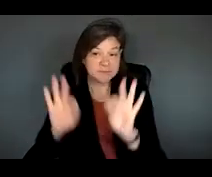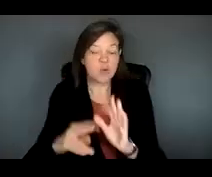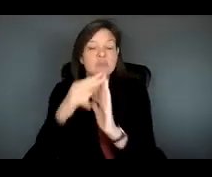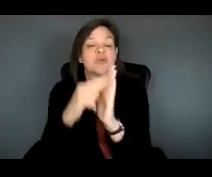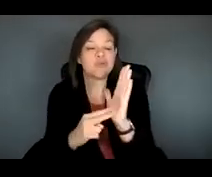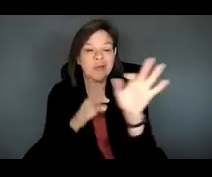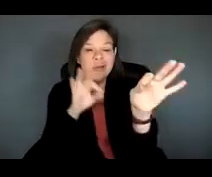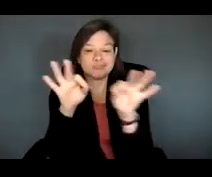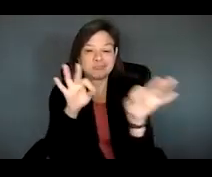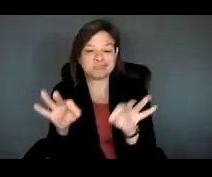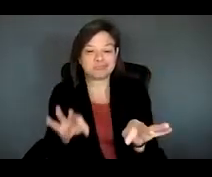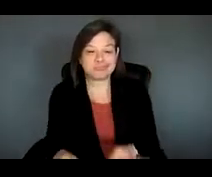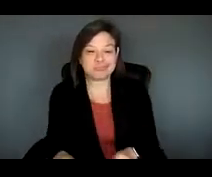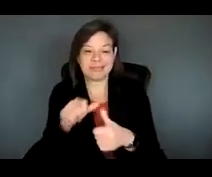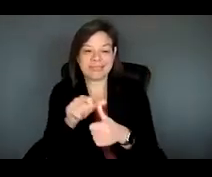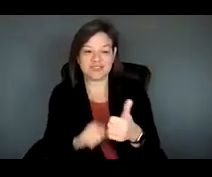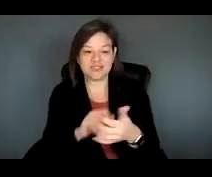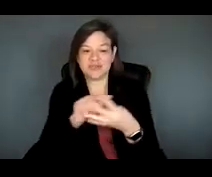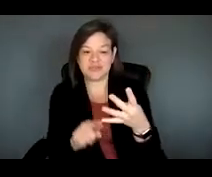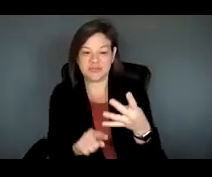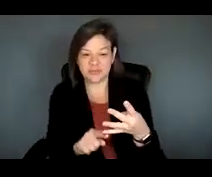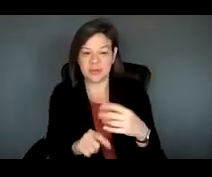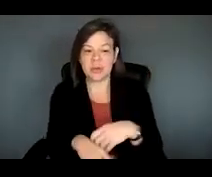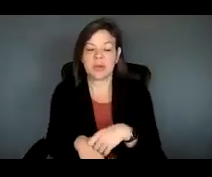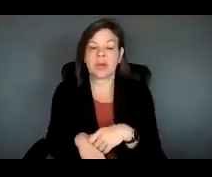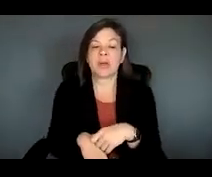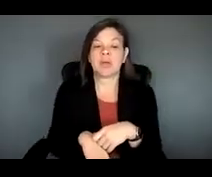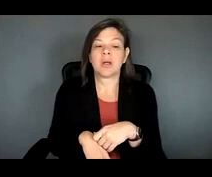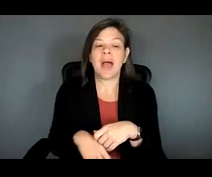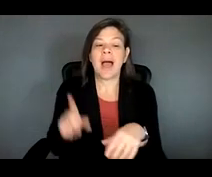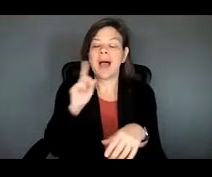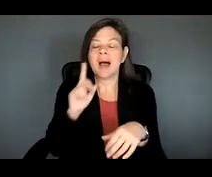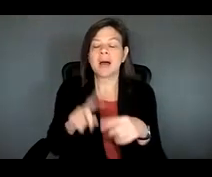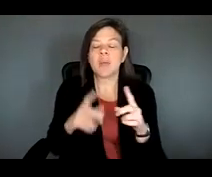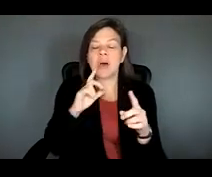all of them. So I'm not going to repeat all of that. I just want to highlight some key components.